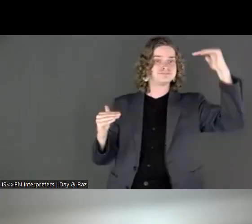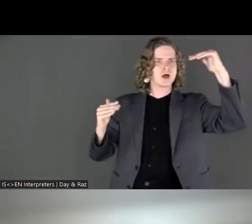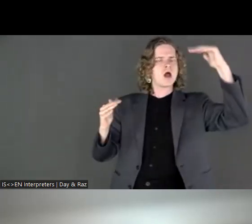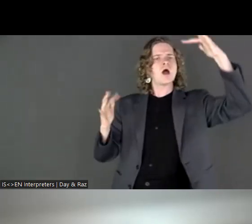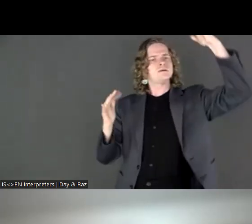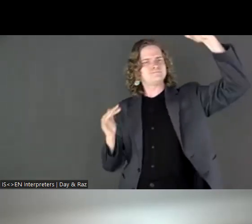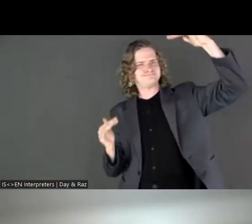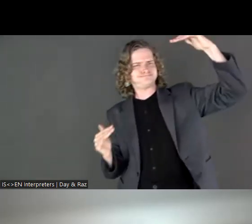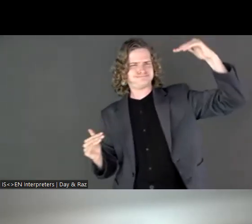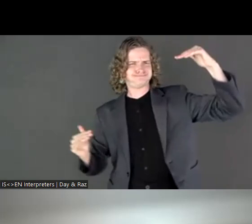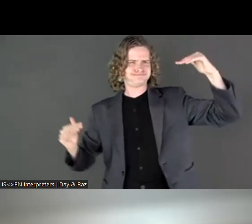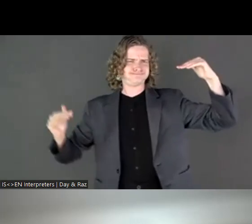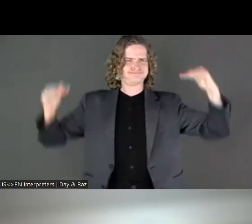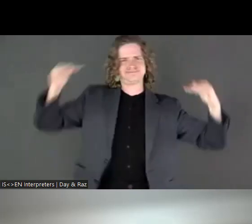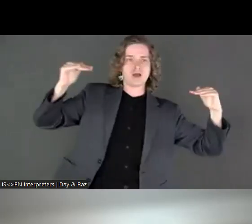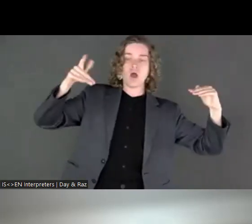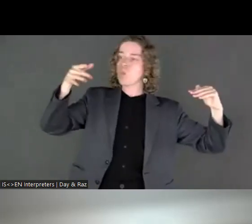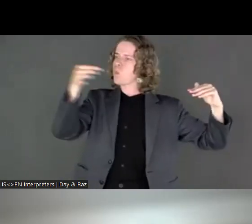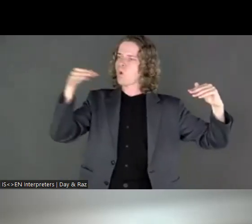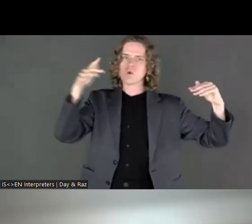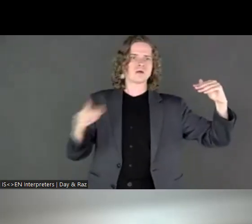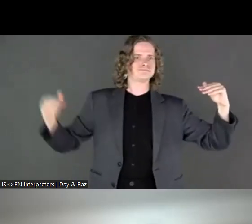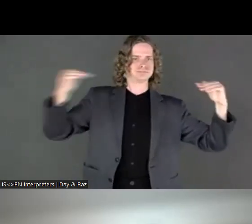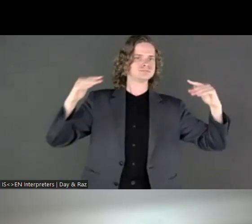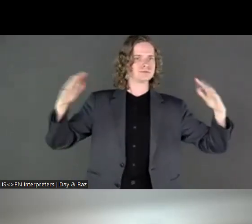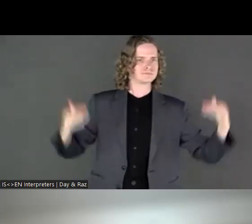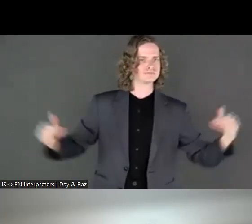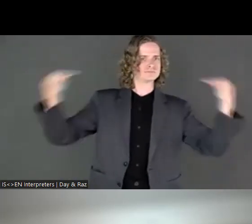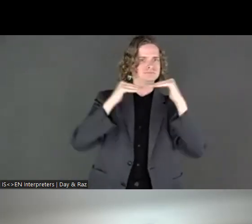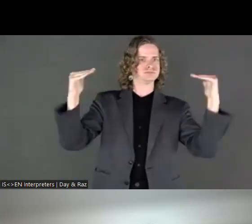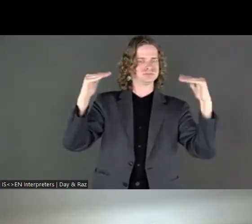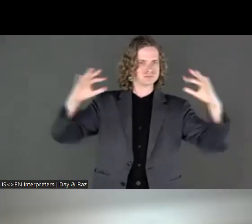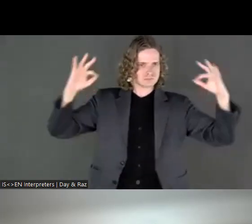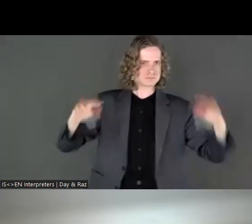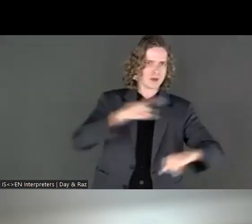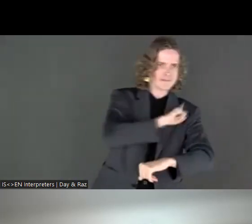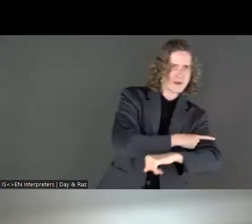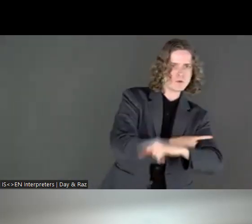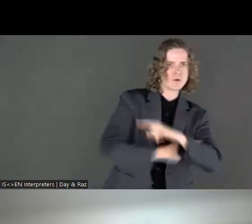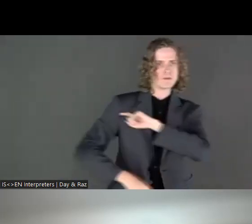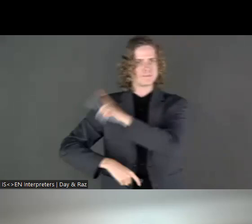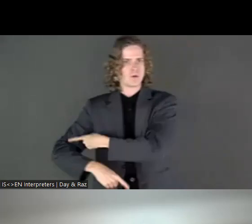the to the local actors. So they have around, I won't go through everything, but what I want